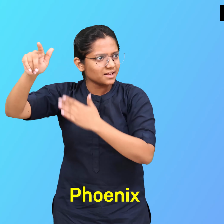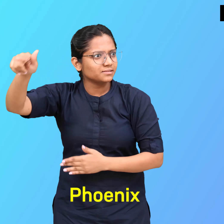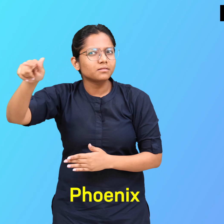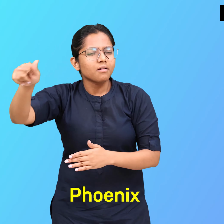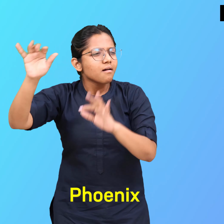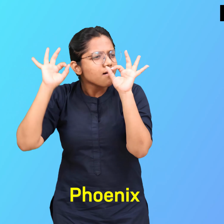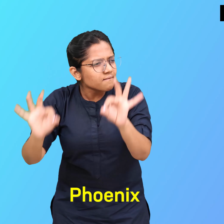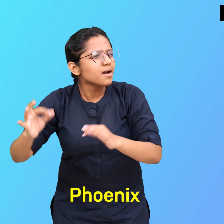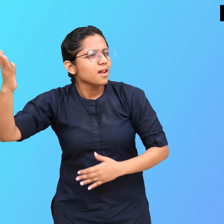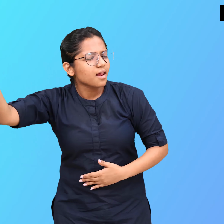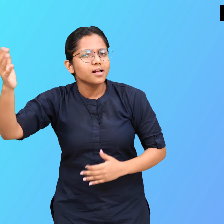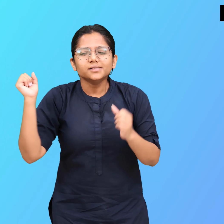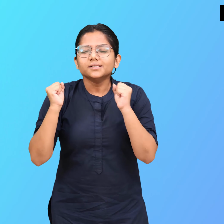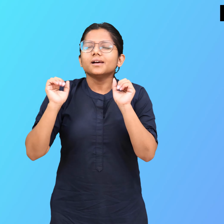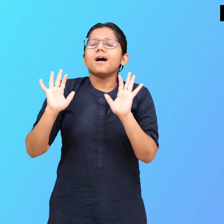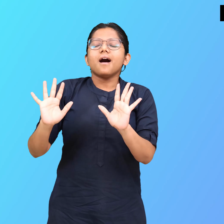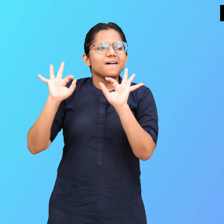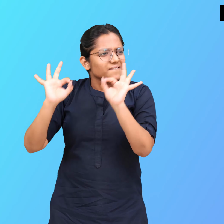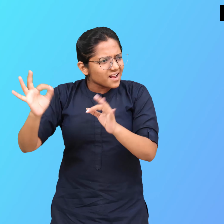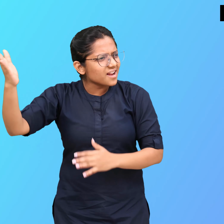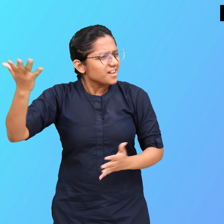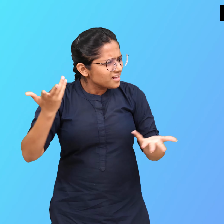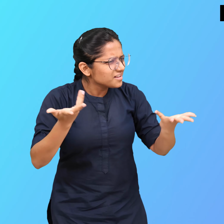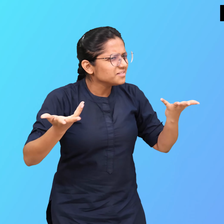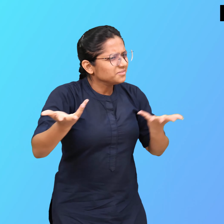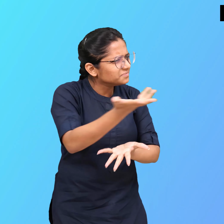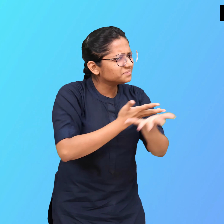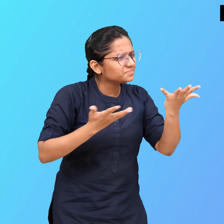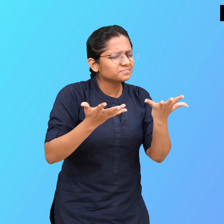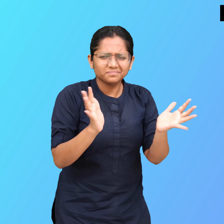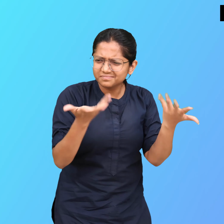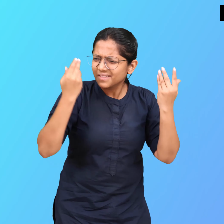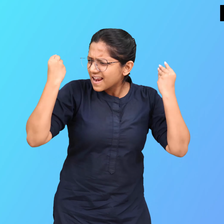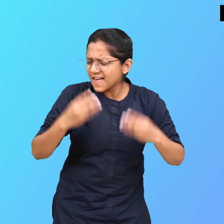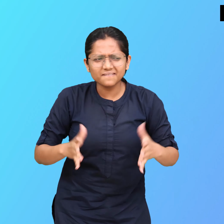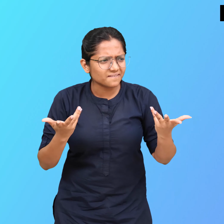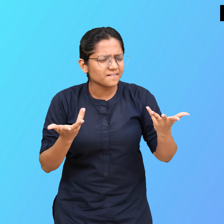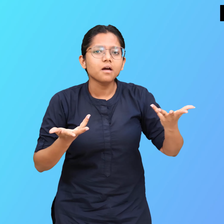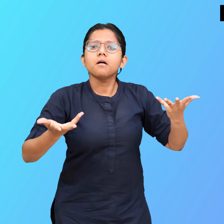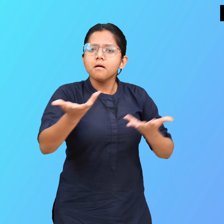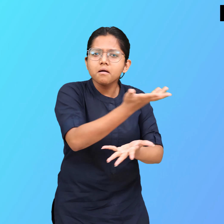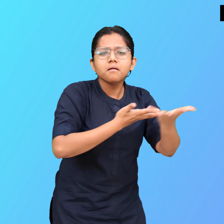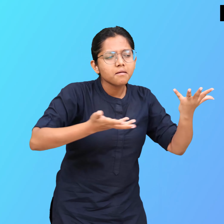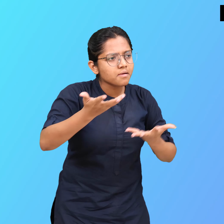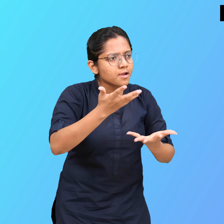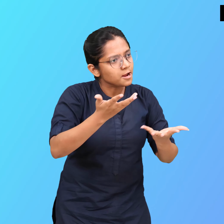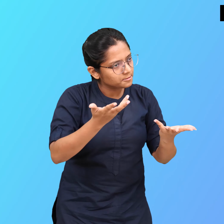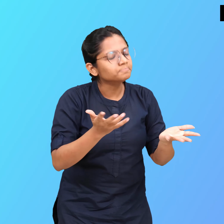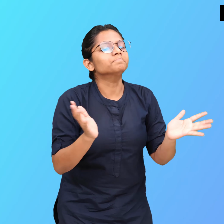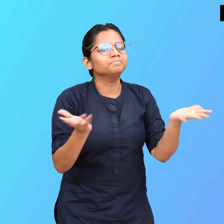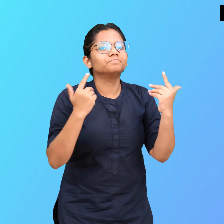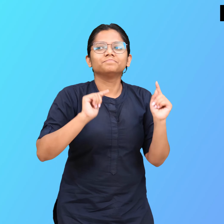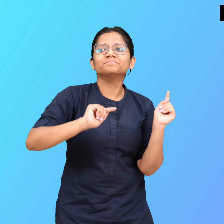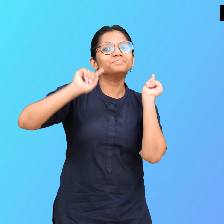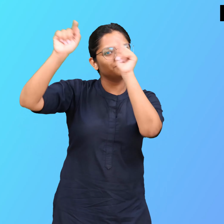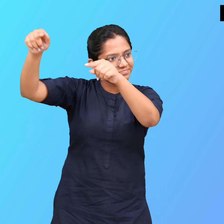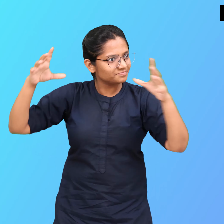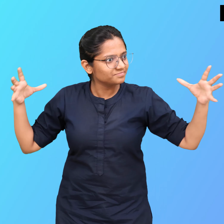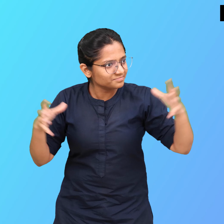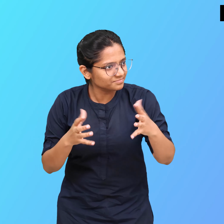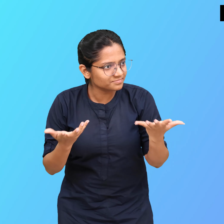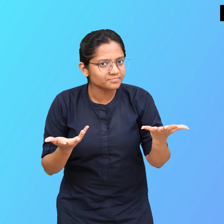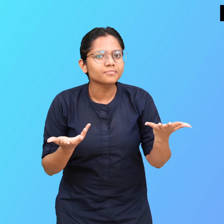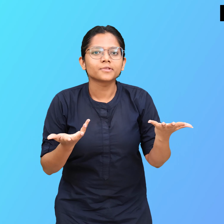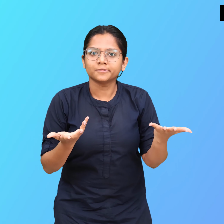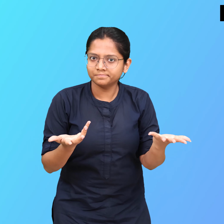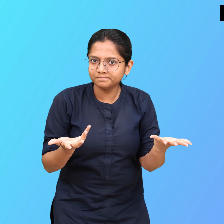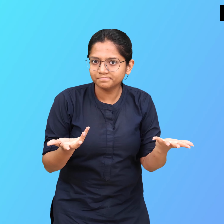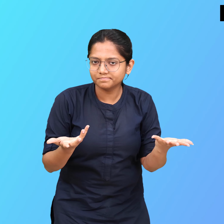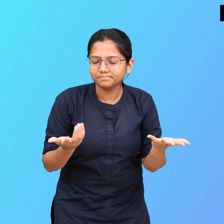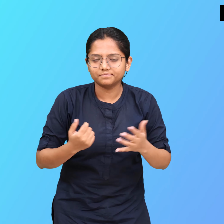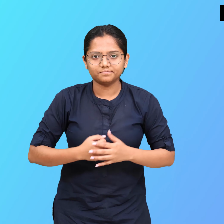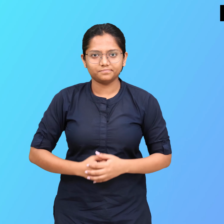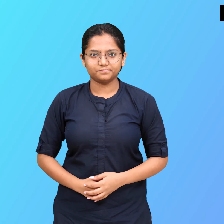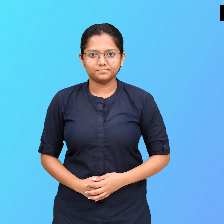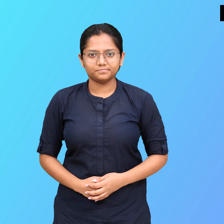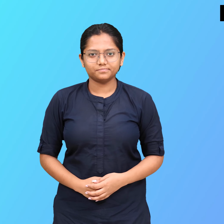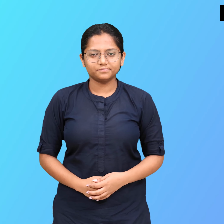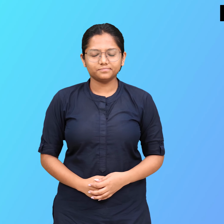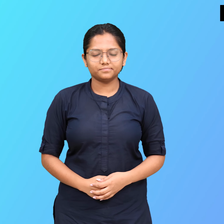They hoped we could reach Phoenix, where the ship could stay for the winter. Phoenix was a city on the island of Crete. It had a harbour that faced south-west and north- west.